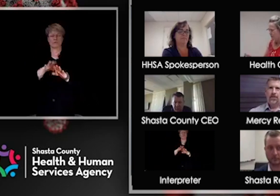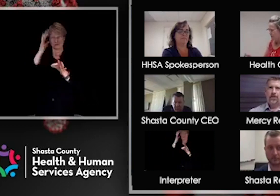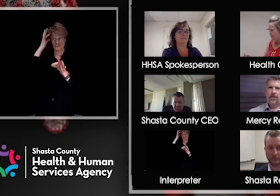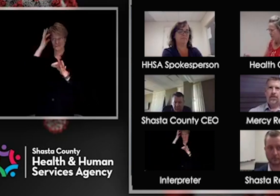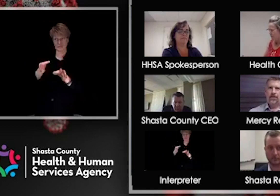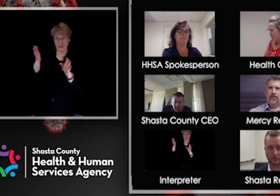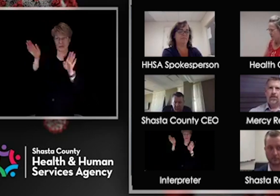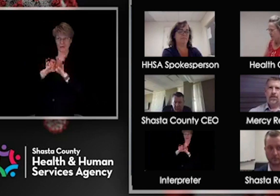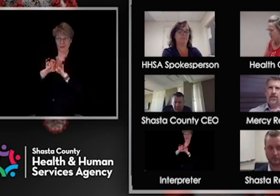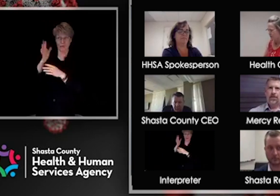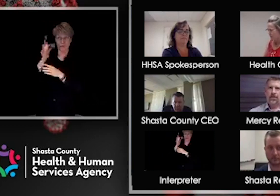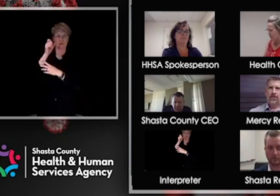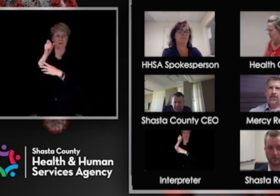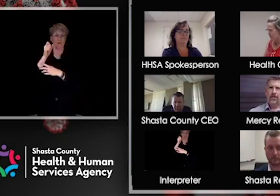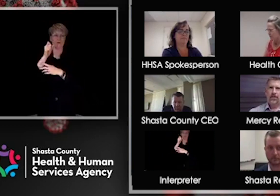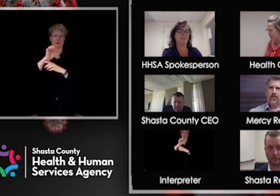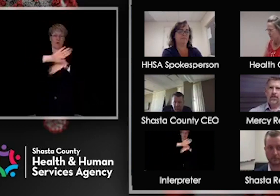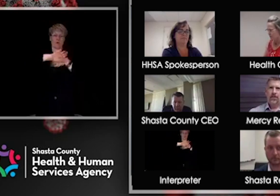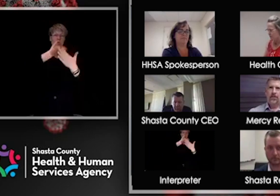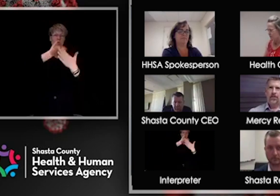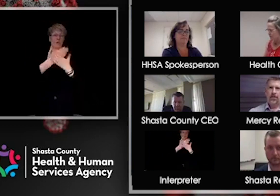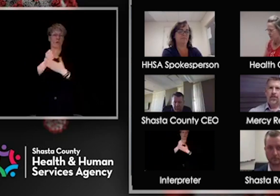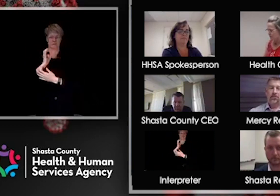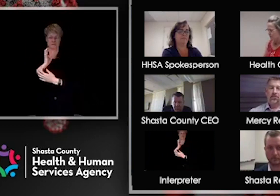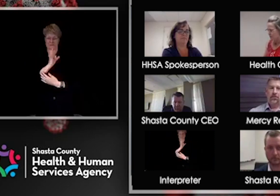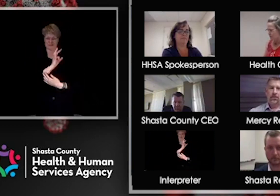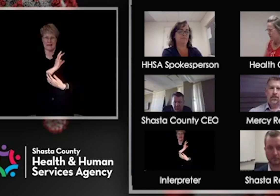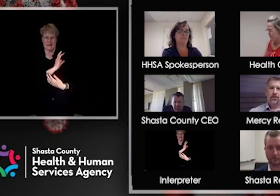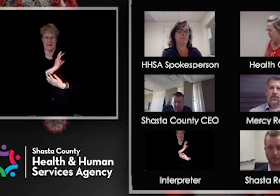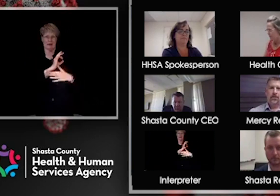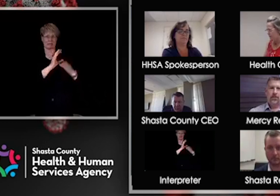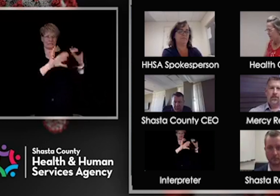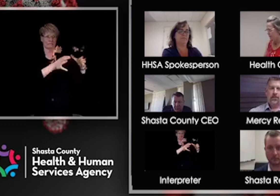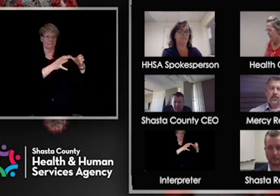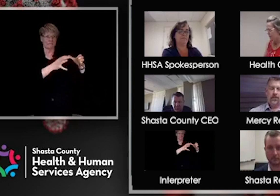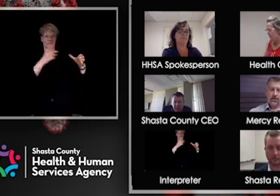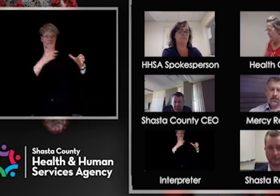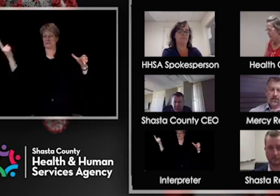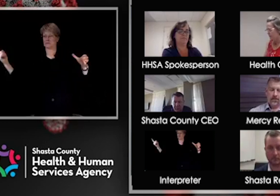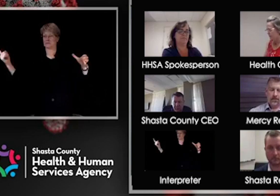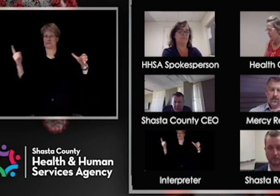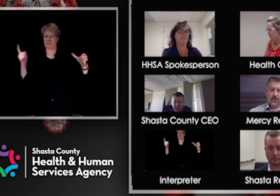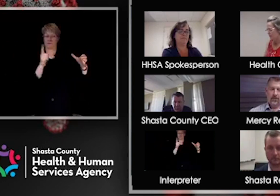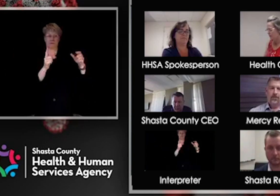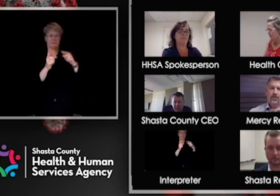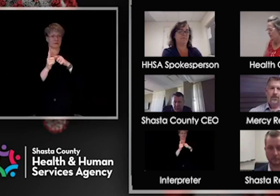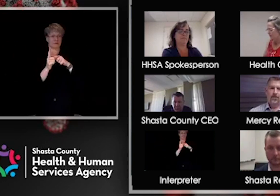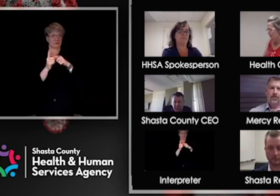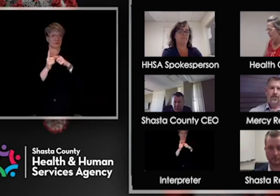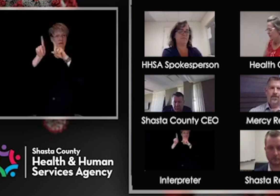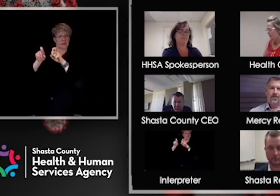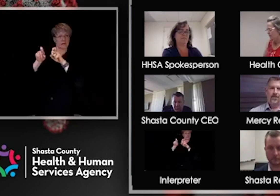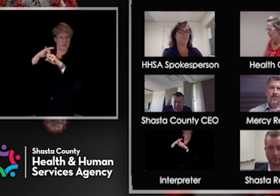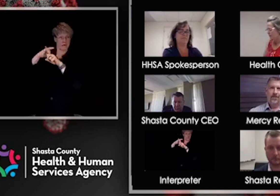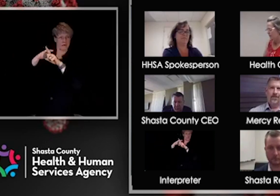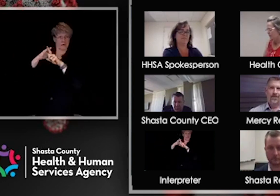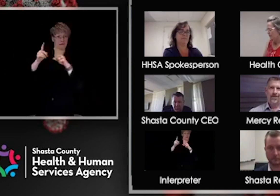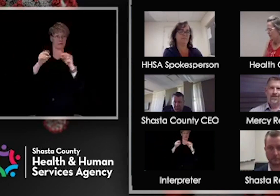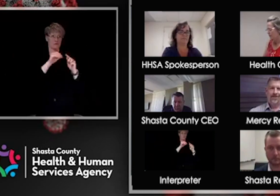of them were exposed to someone that tested positive. Did the county work with The Dip